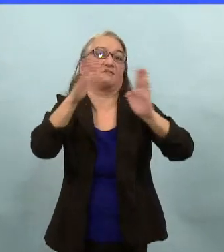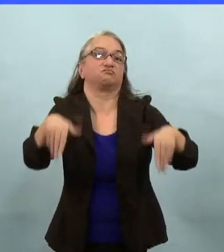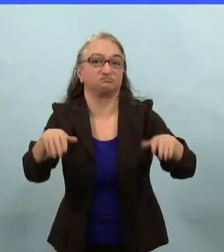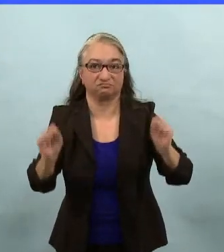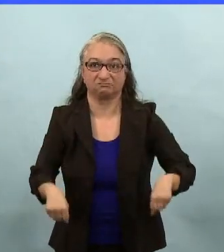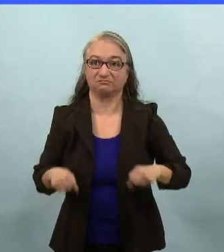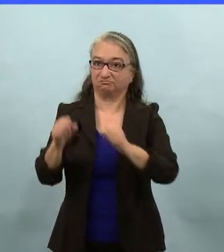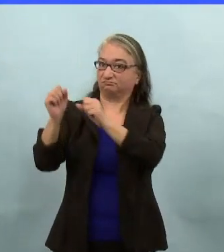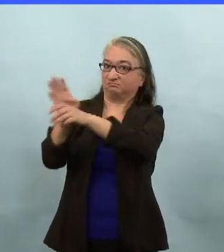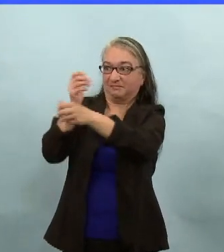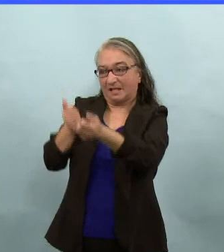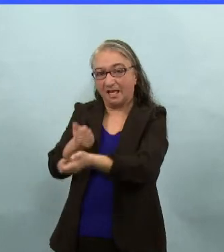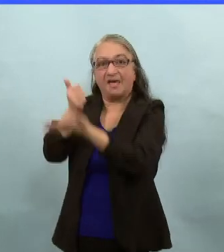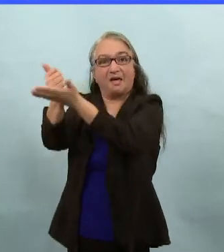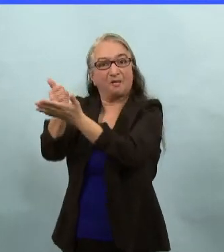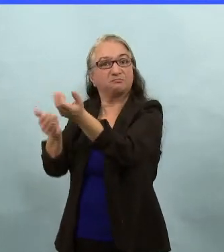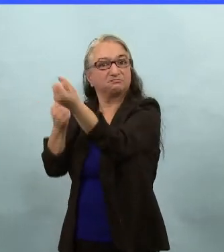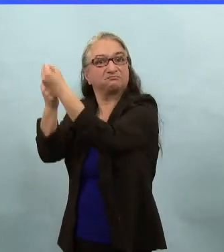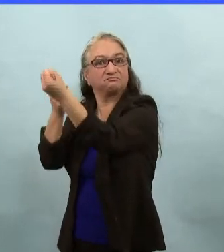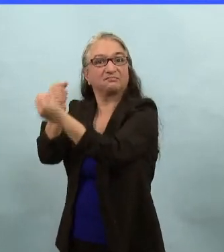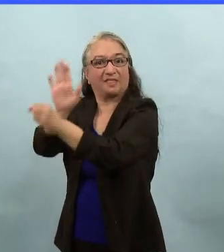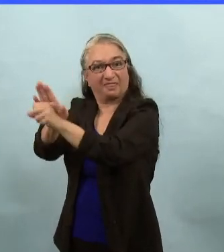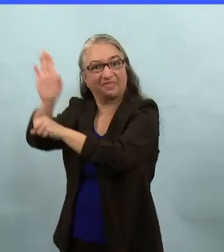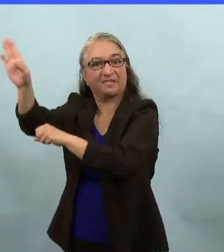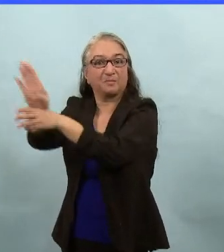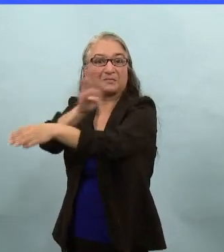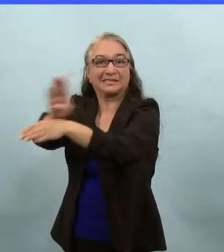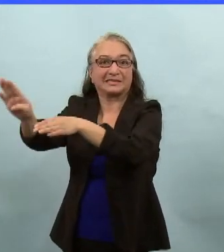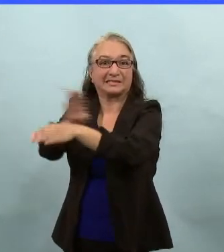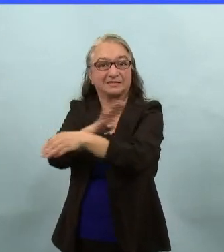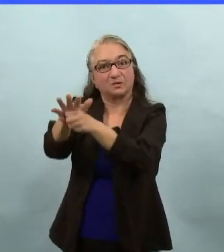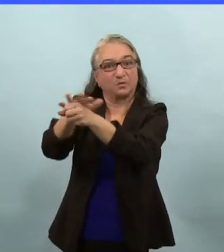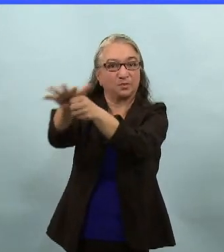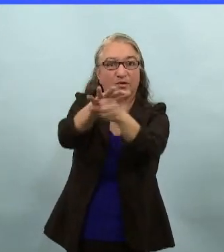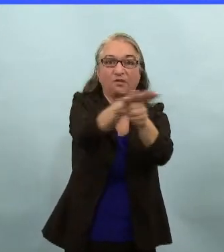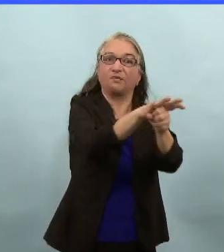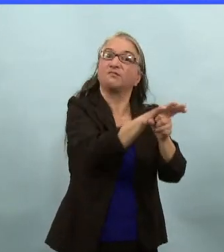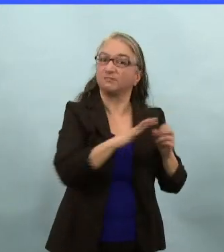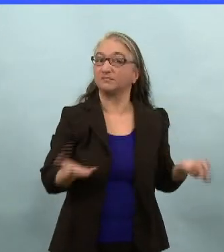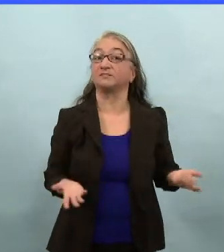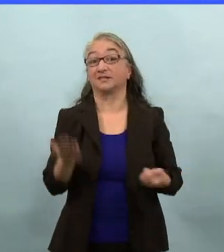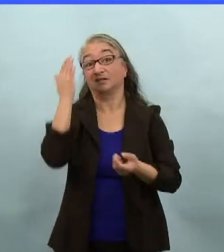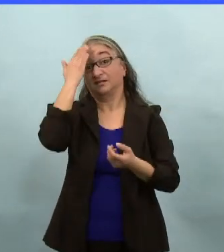all the different stakeholder groups to say how can we get through this together and that is what